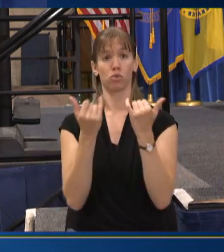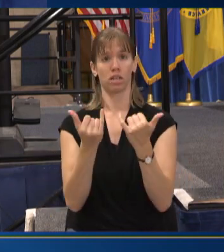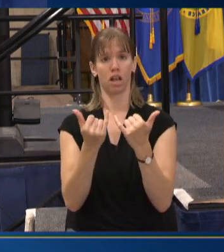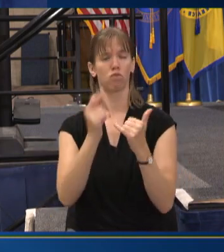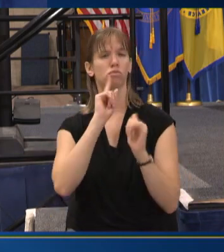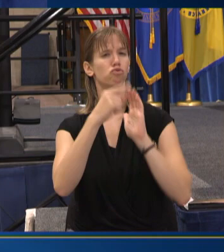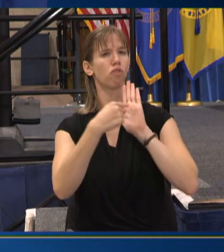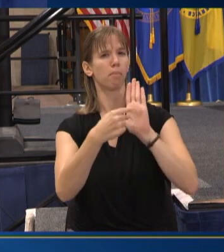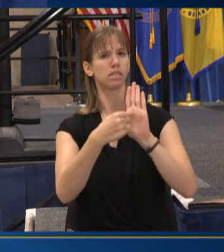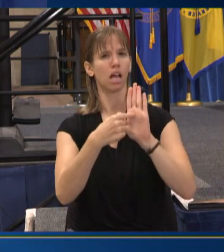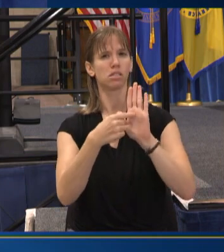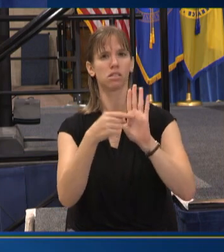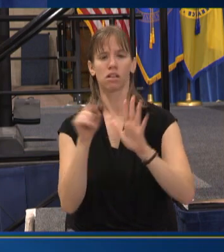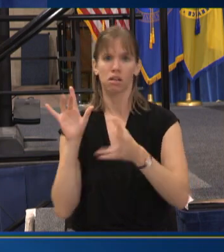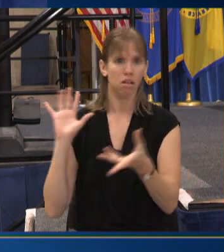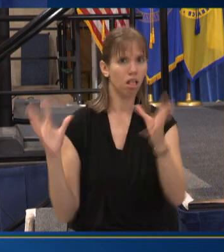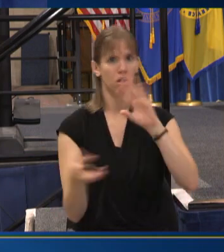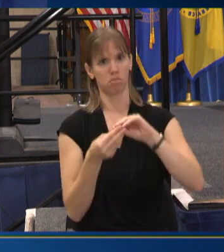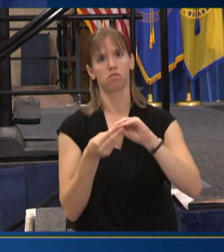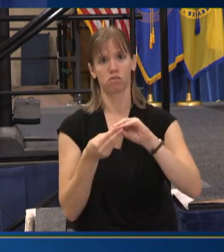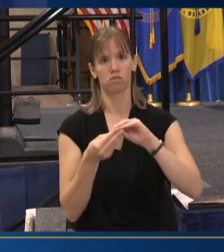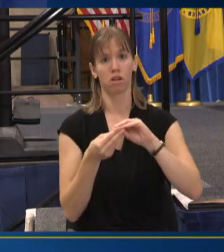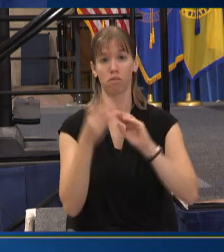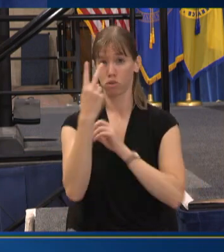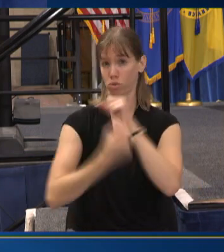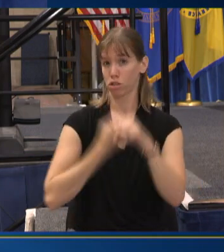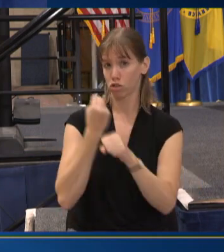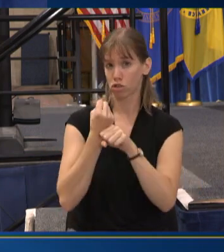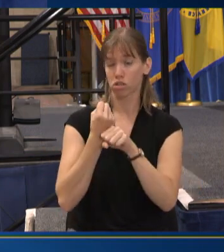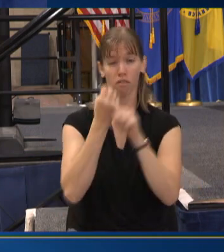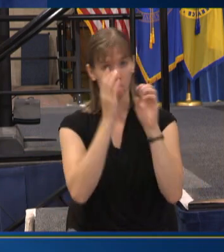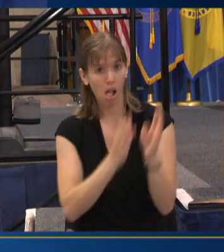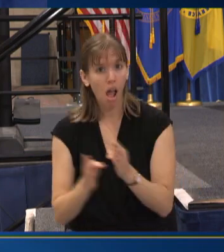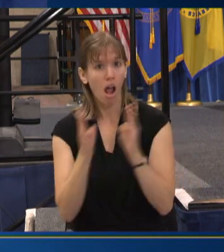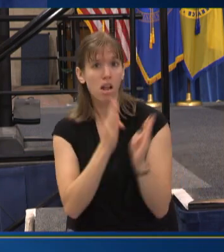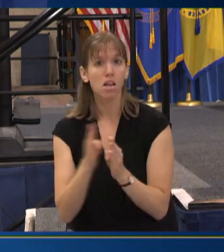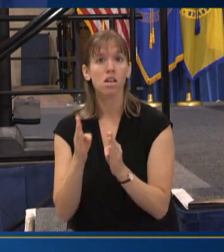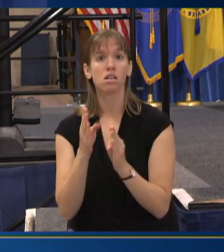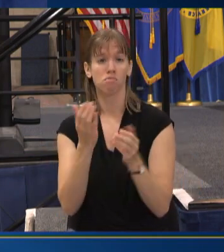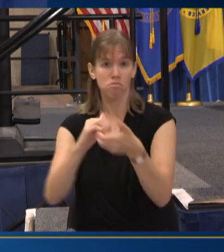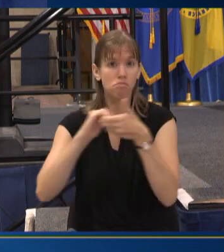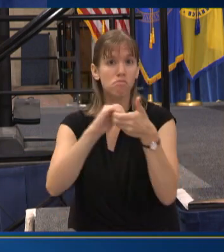the culmination of nearly two years of planning and joint activities of another,